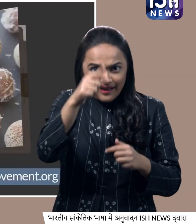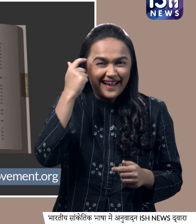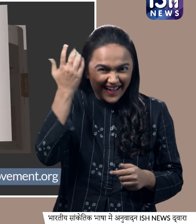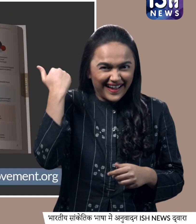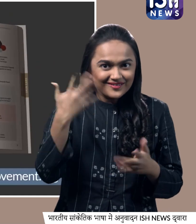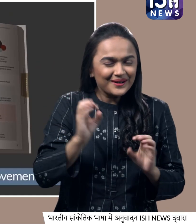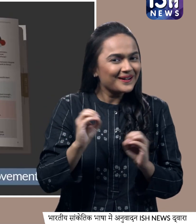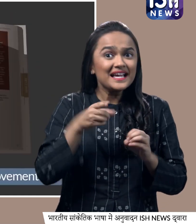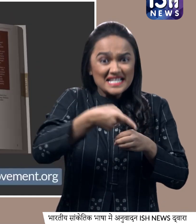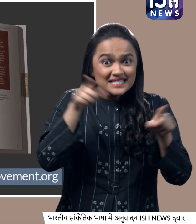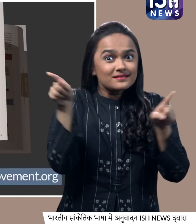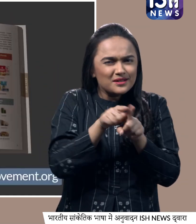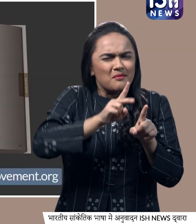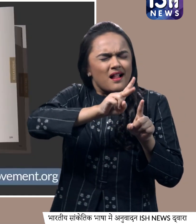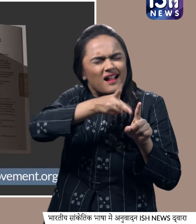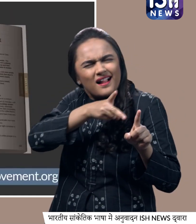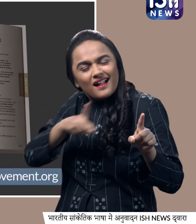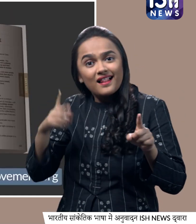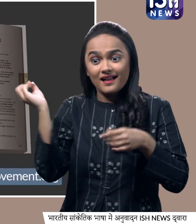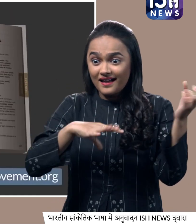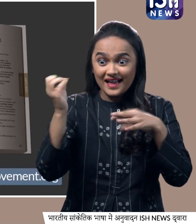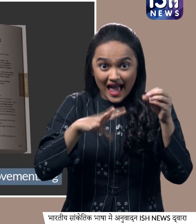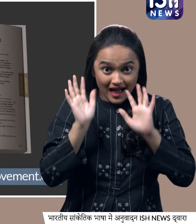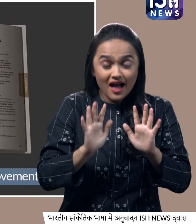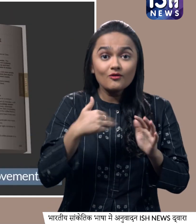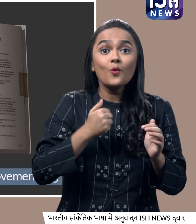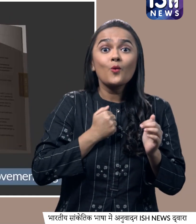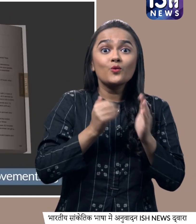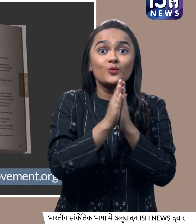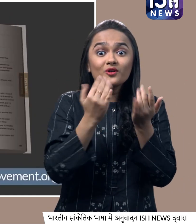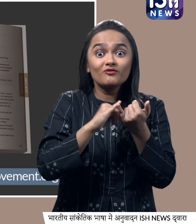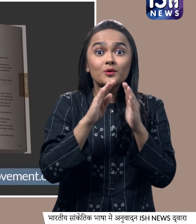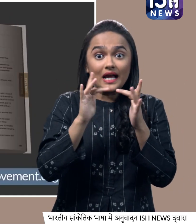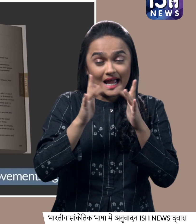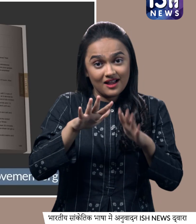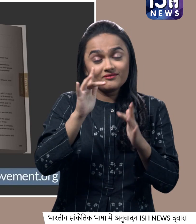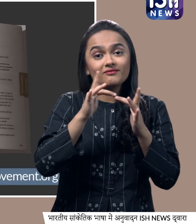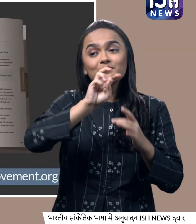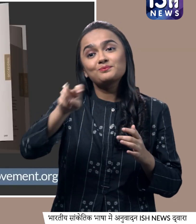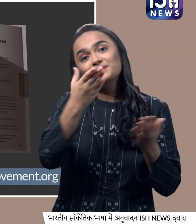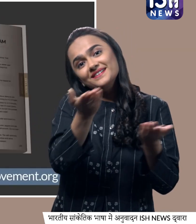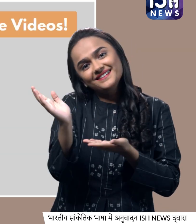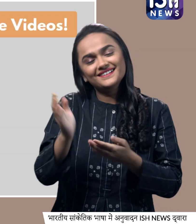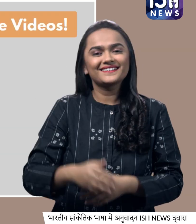You can find many such recipes like this in our Satvic Food Book, which you can order online